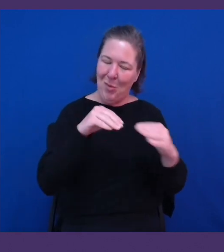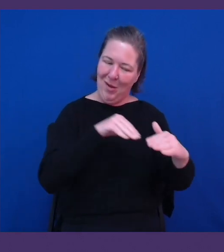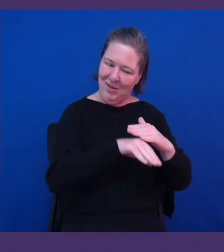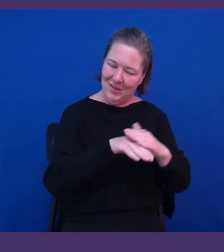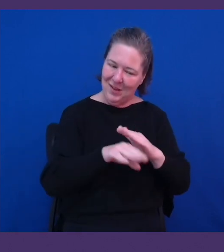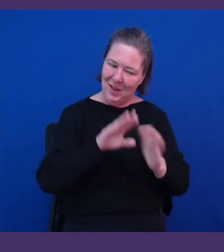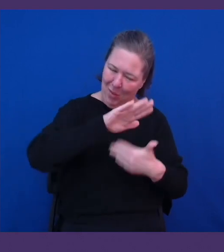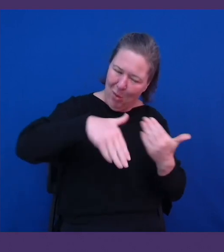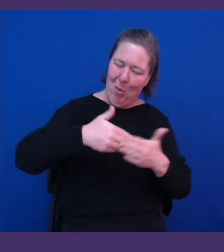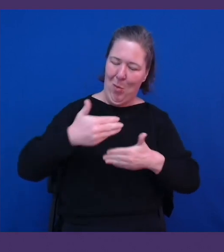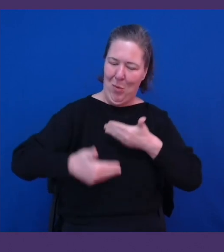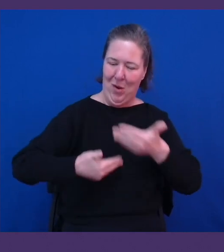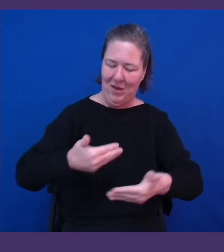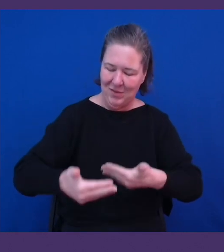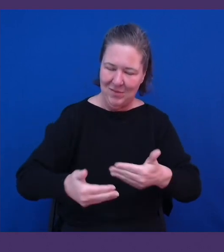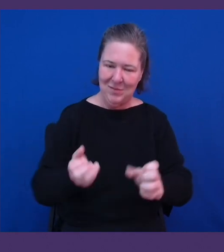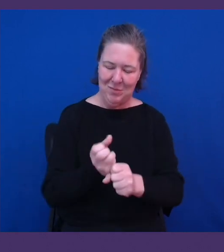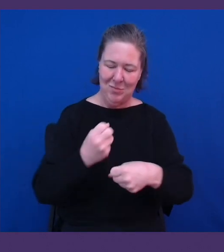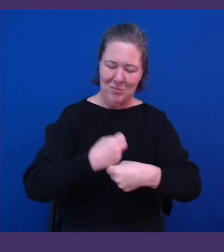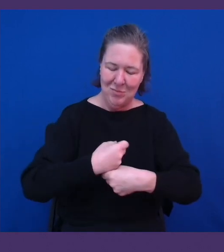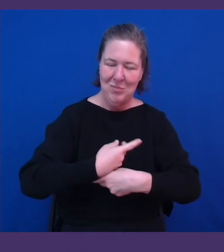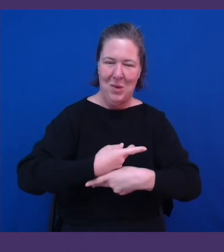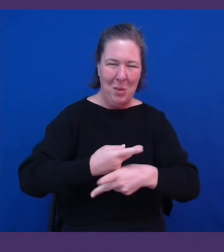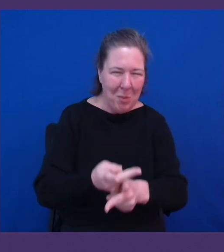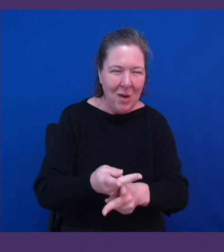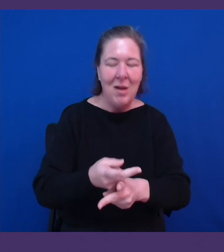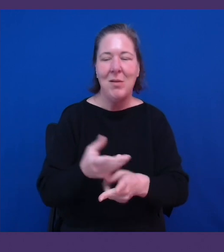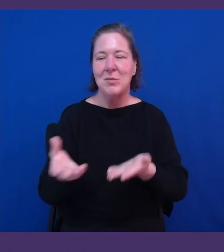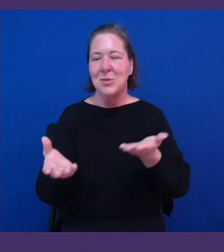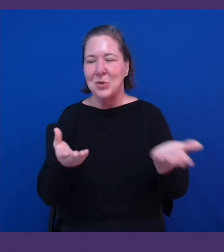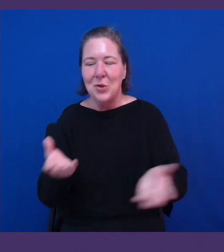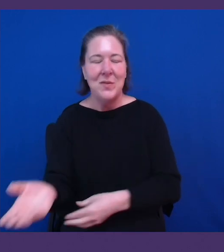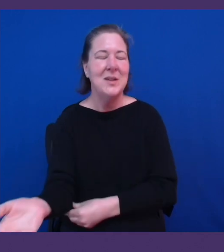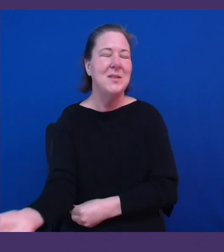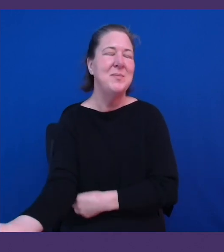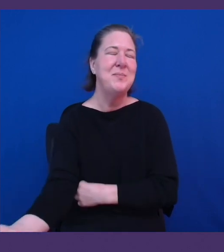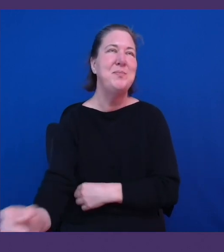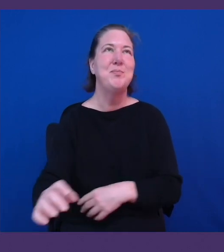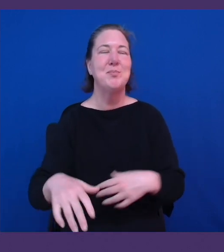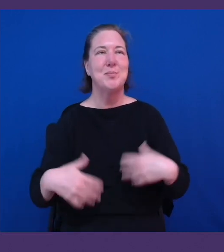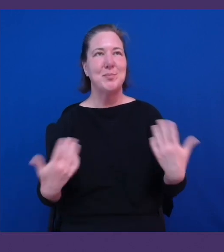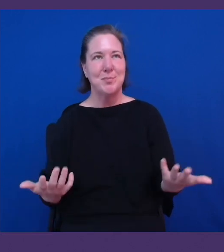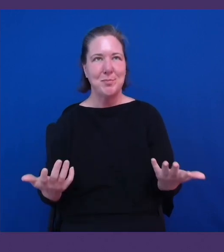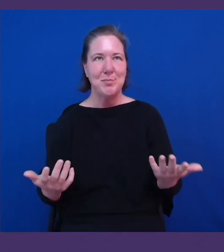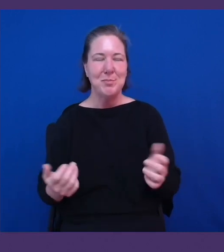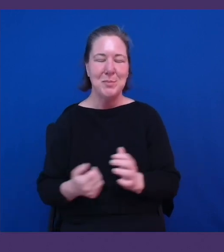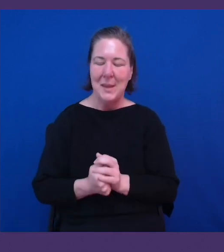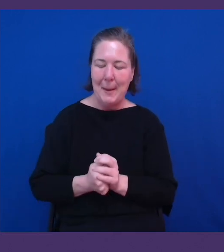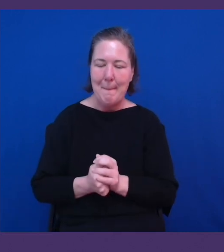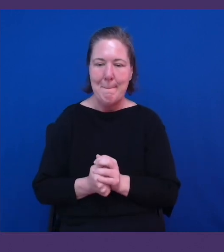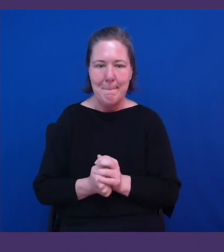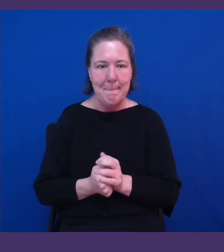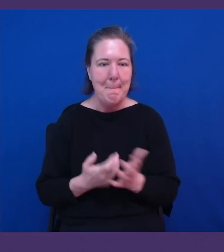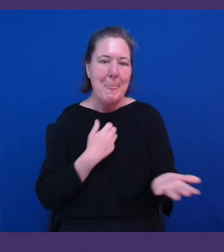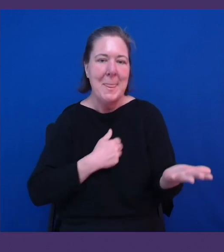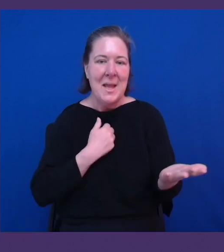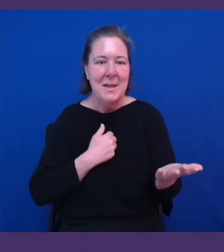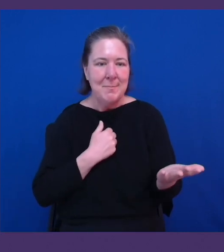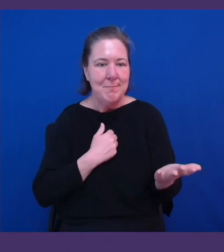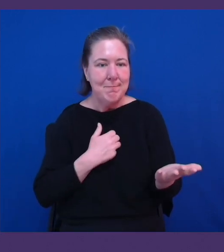of producing a product or a service. I'm sorry, I forgot the first part of your question.